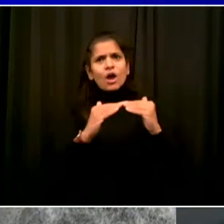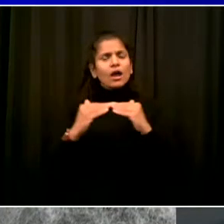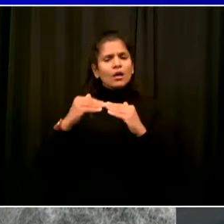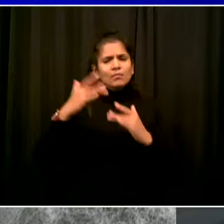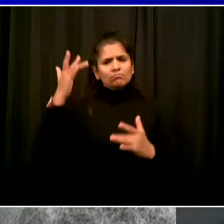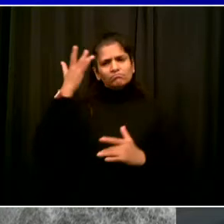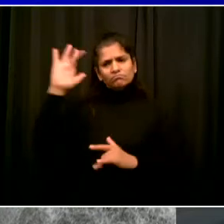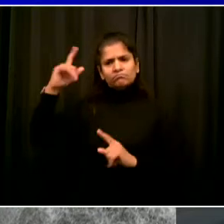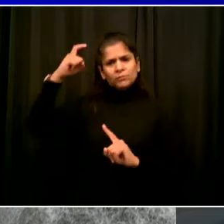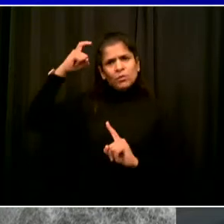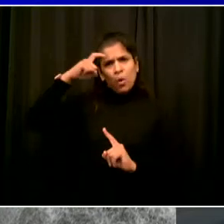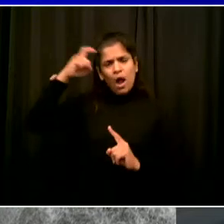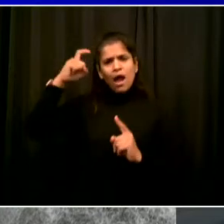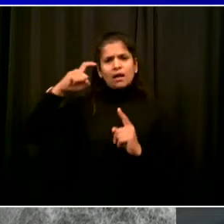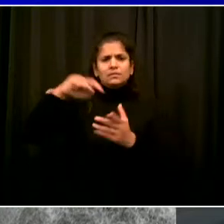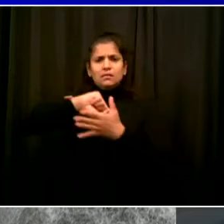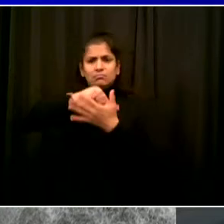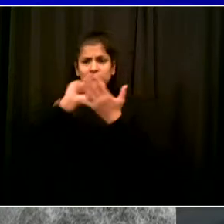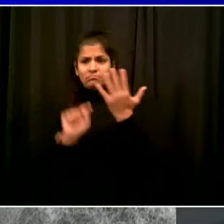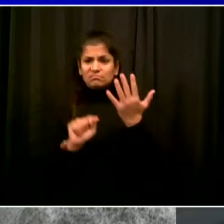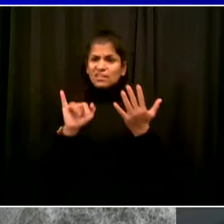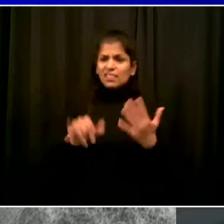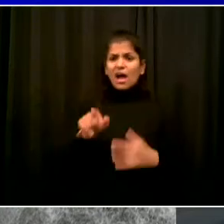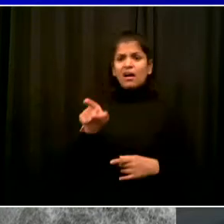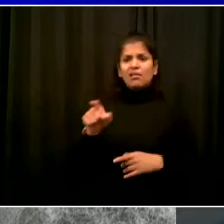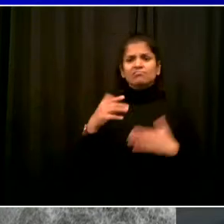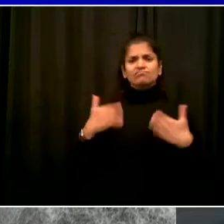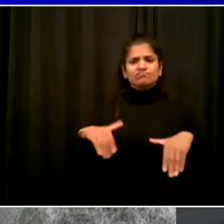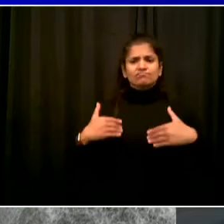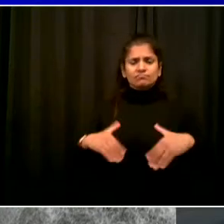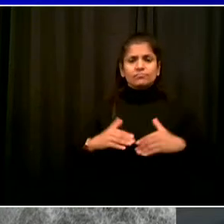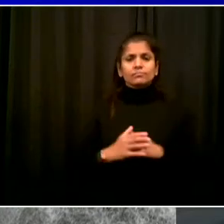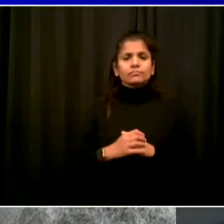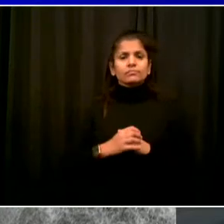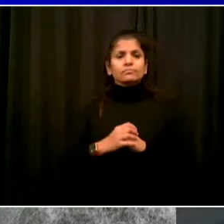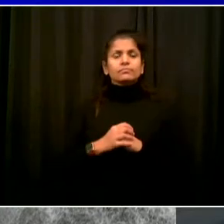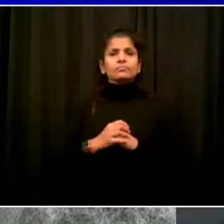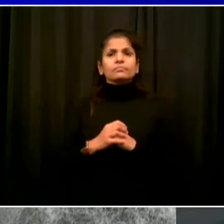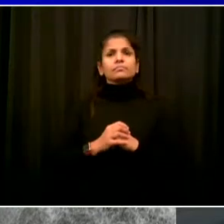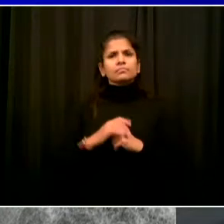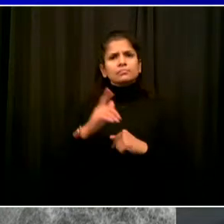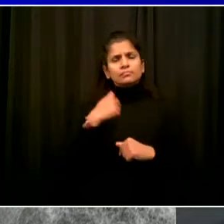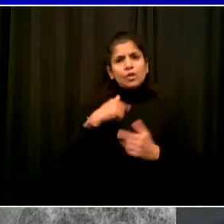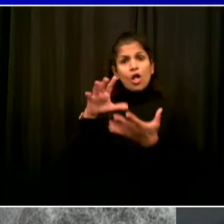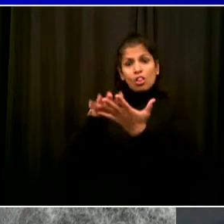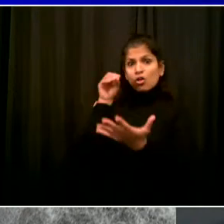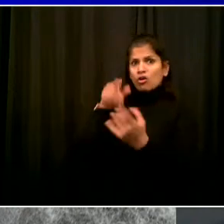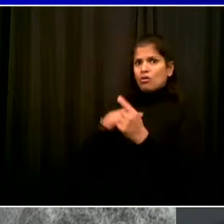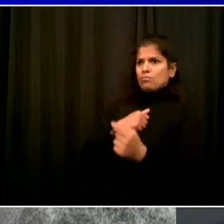WIWI LTHOVE. IT WAS RE--ARMKKLE